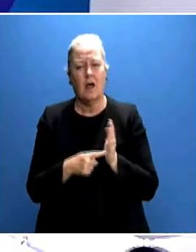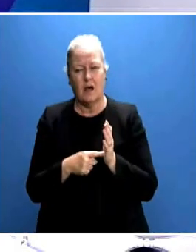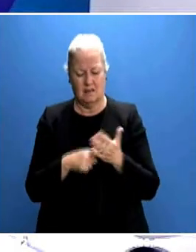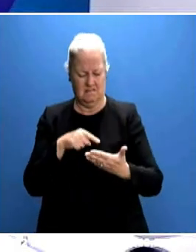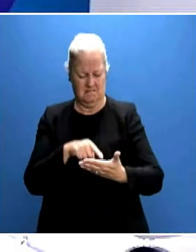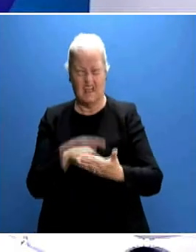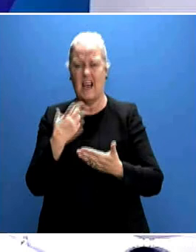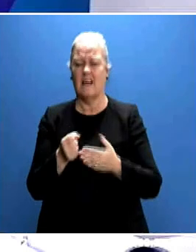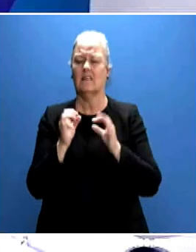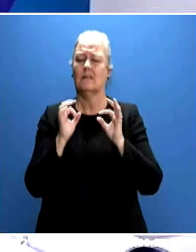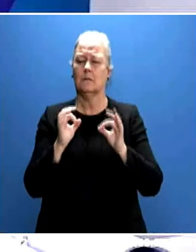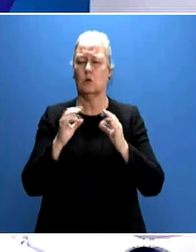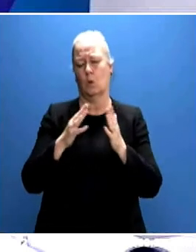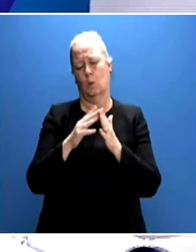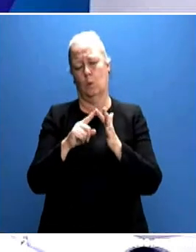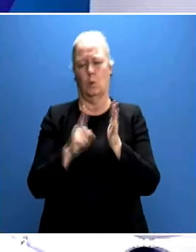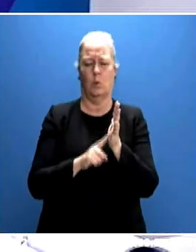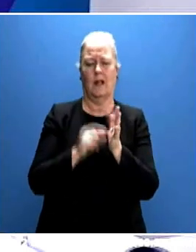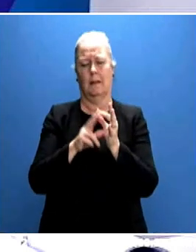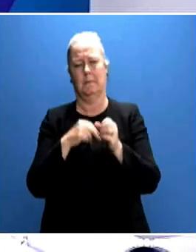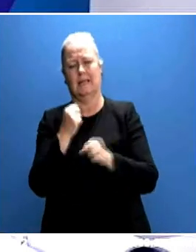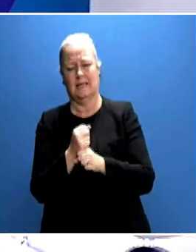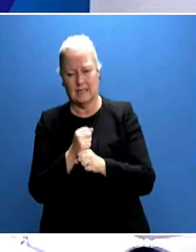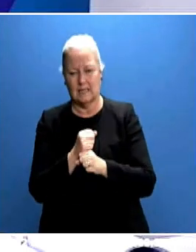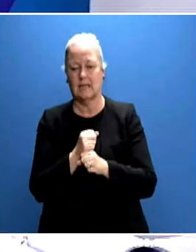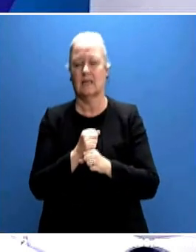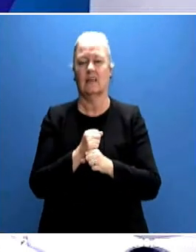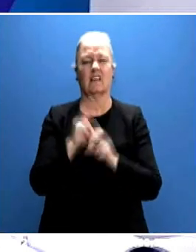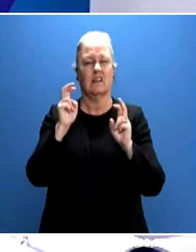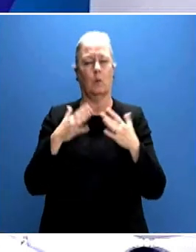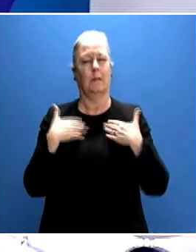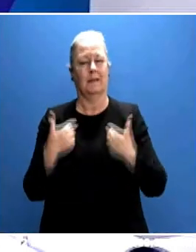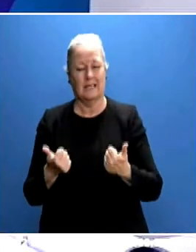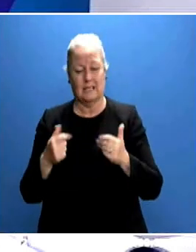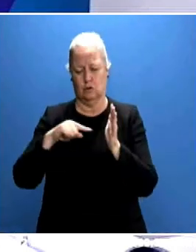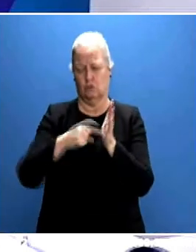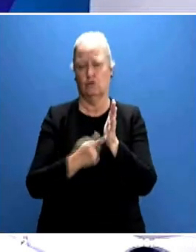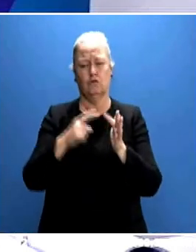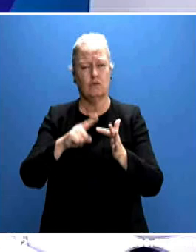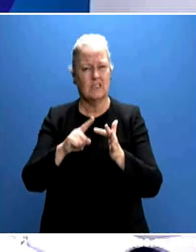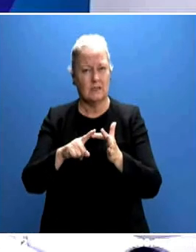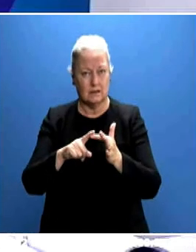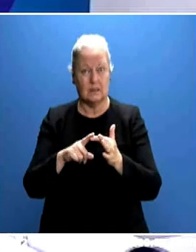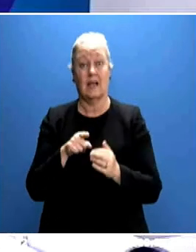to support ongoing assessment, as pilot. Then a business case was presented for funding a psychiatrist,